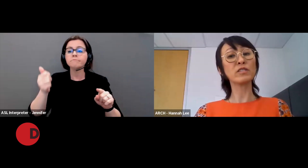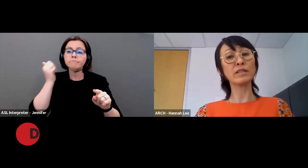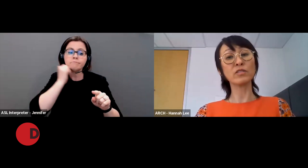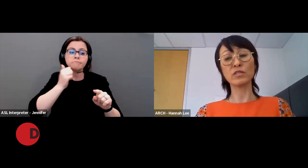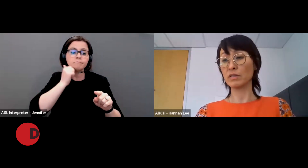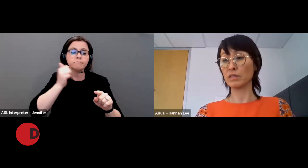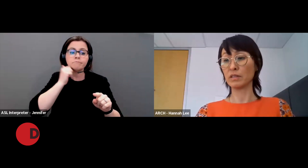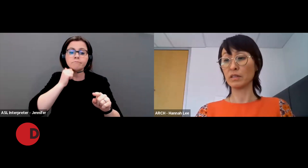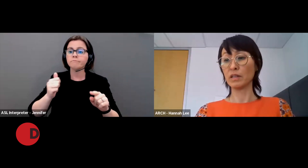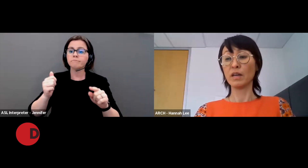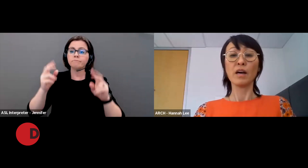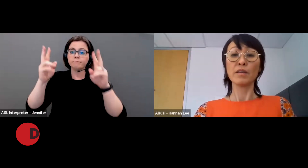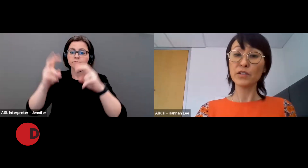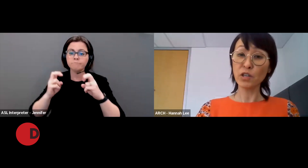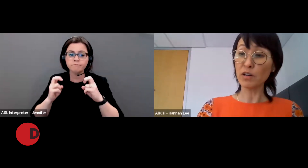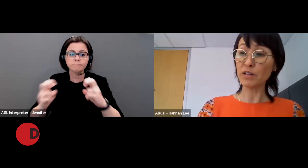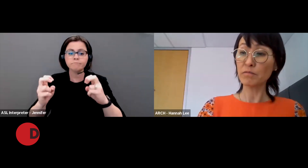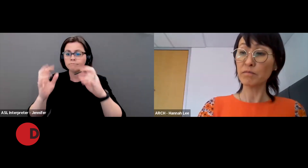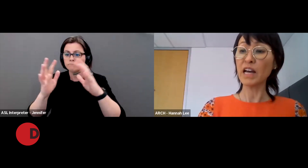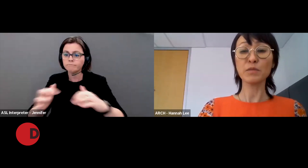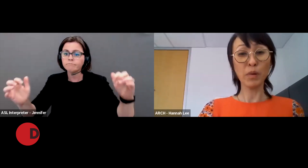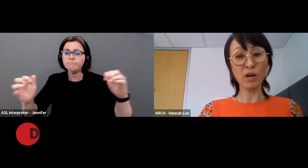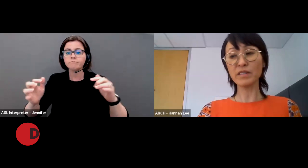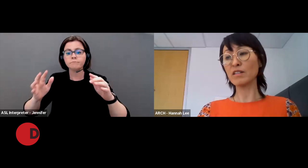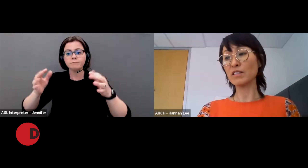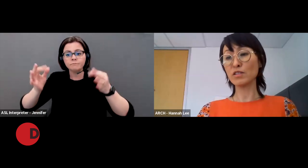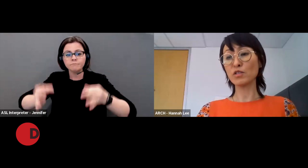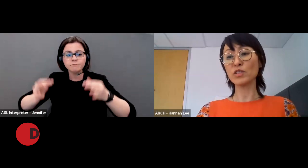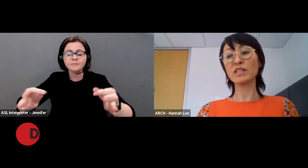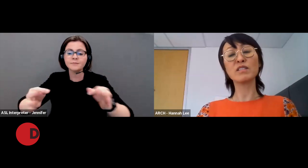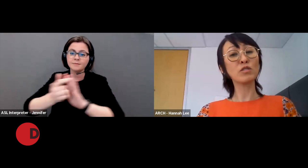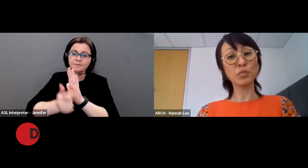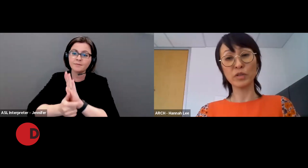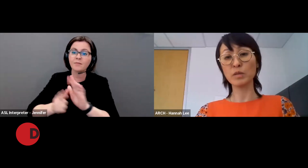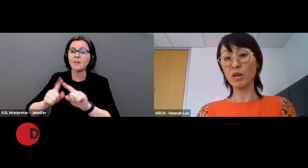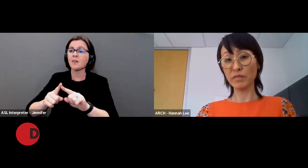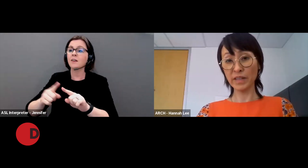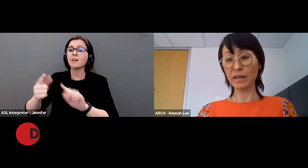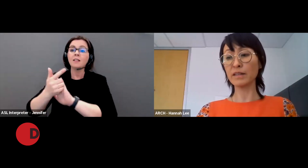acts of Parliament or provincial legislatures. The Charter,